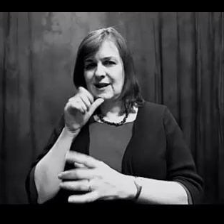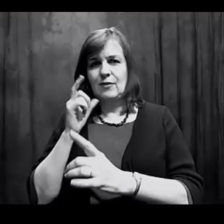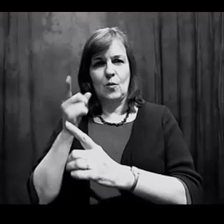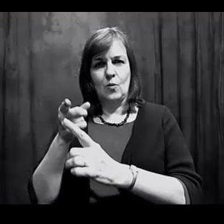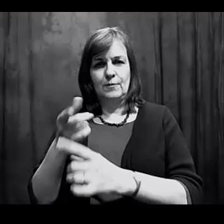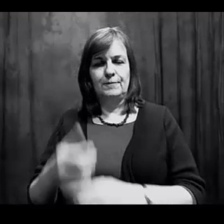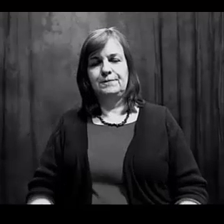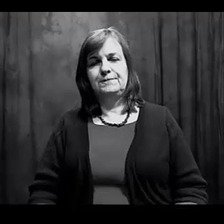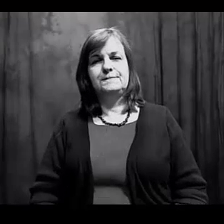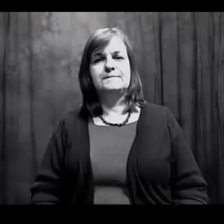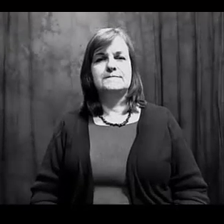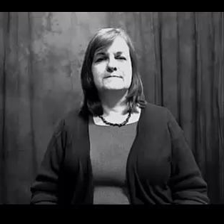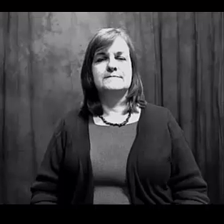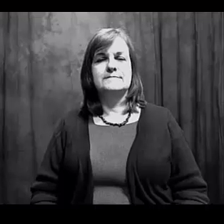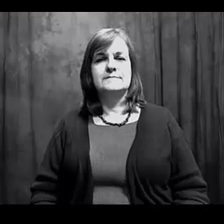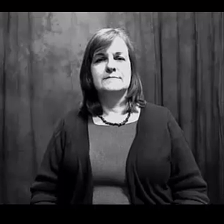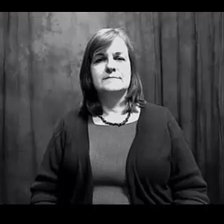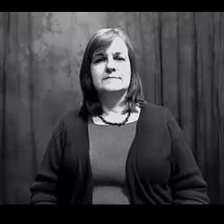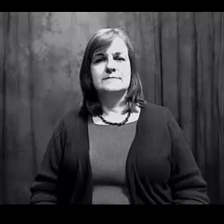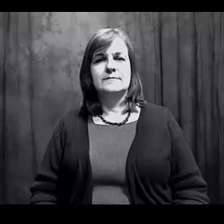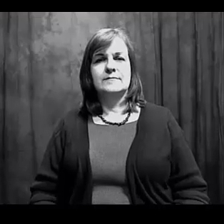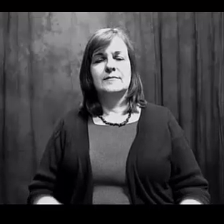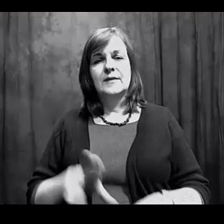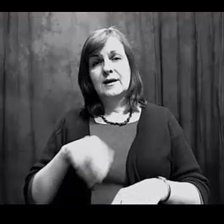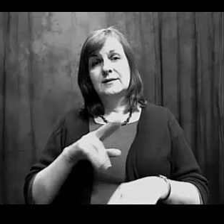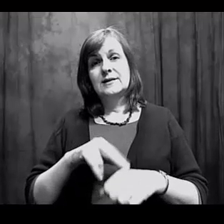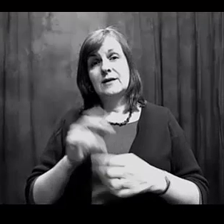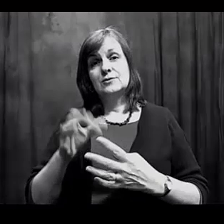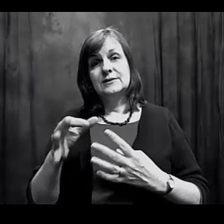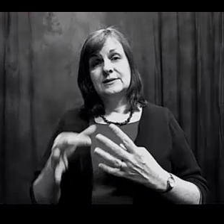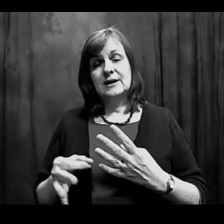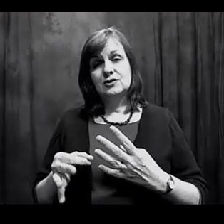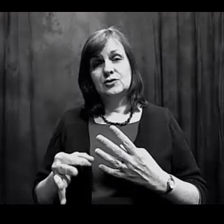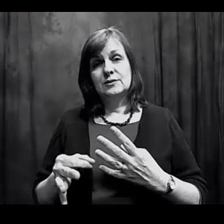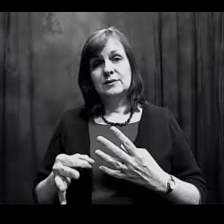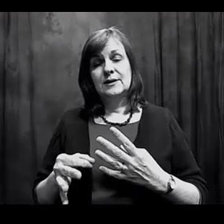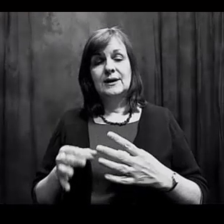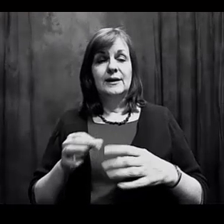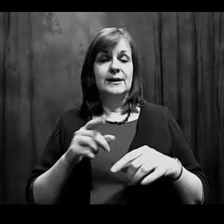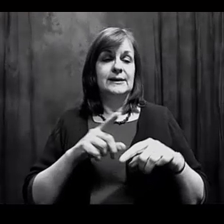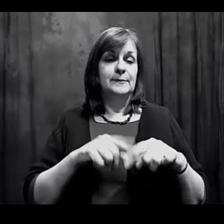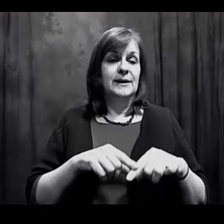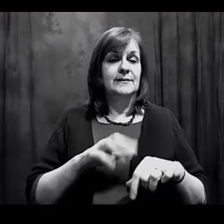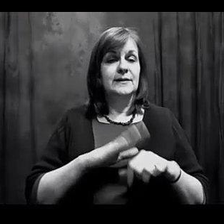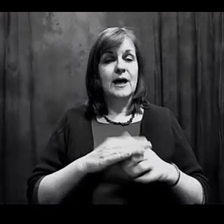you have to edit the allele or gene pool that you already have